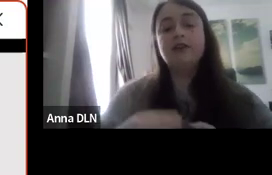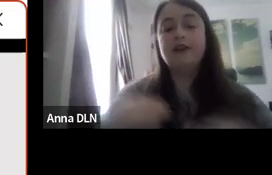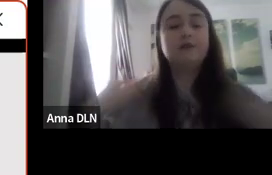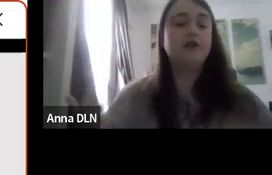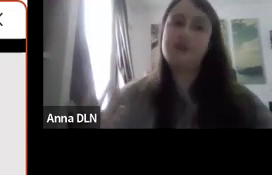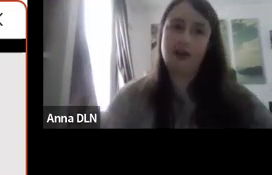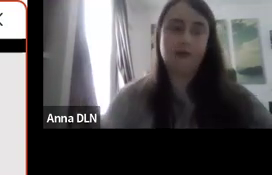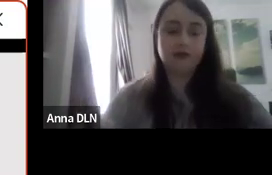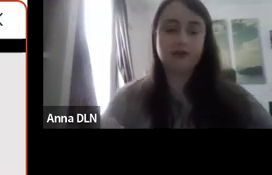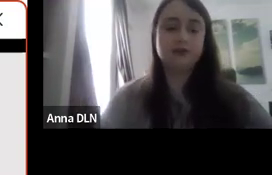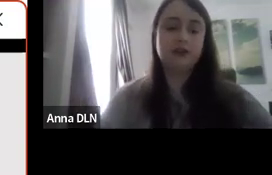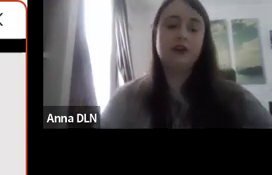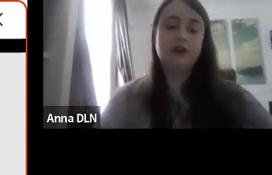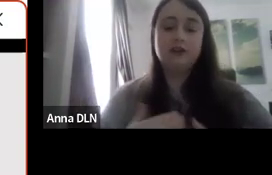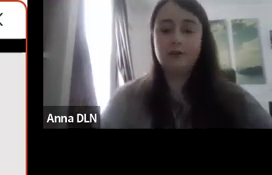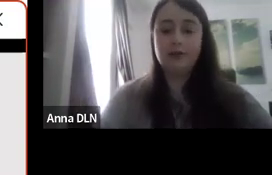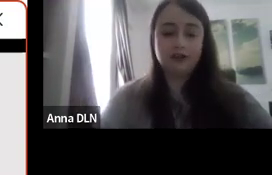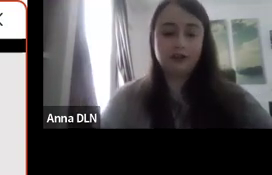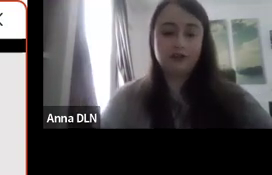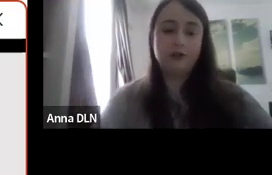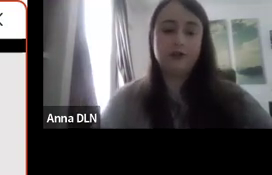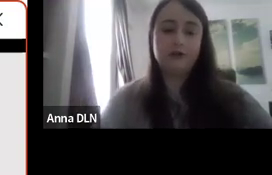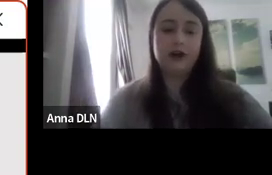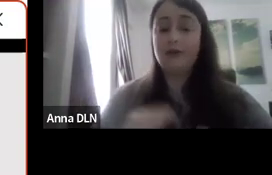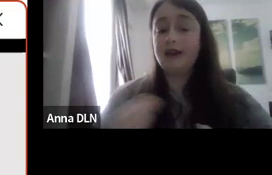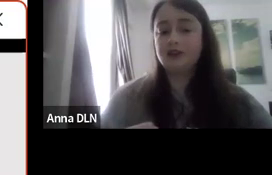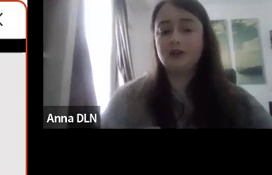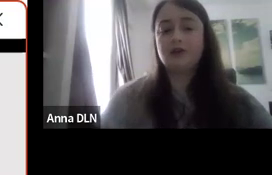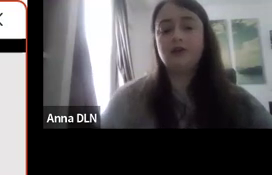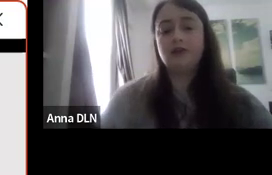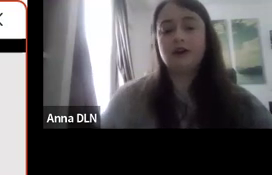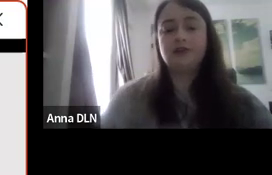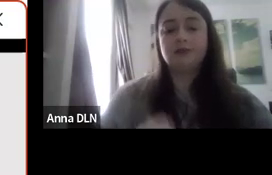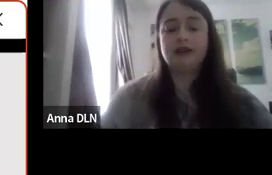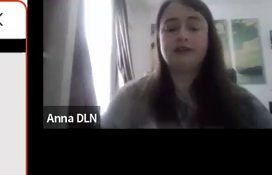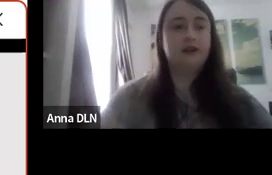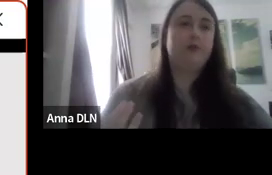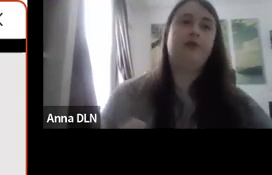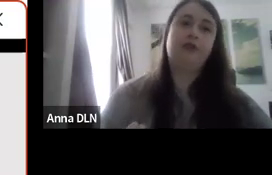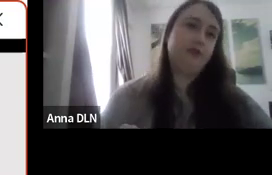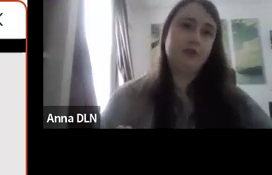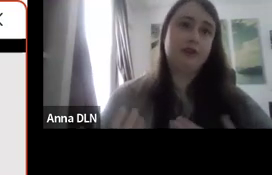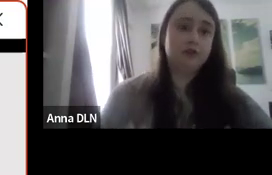they can be good signposters. Some SUs will have paid staff who can advise on complaints and help with your individual case